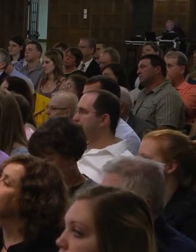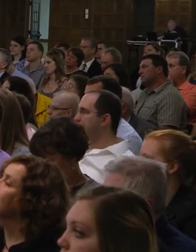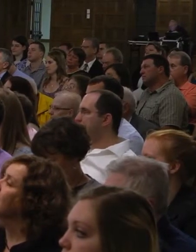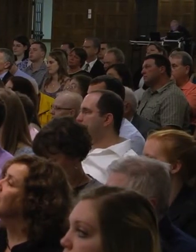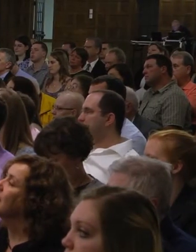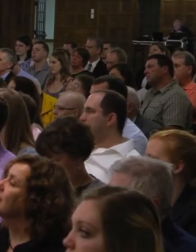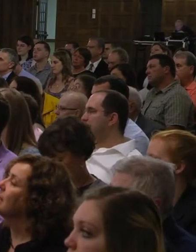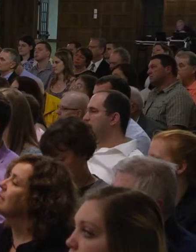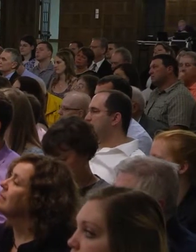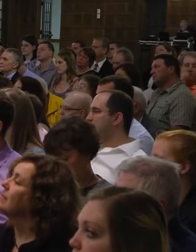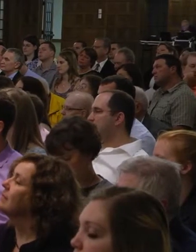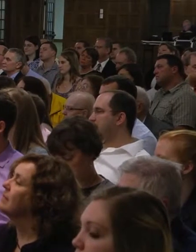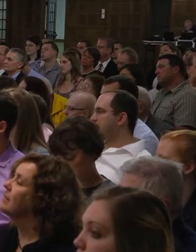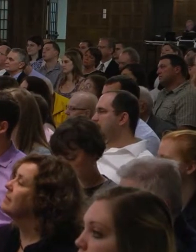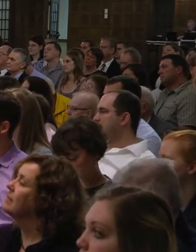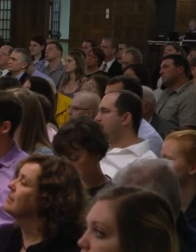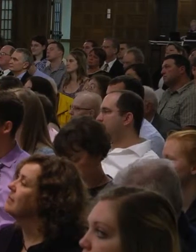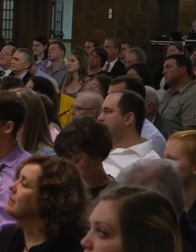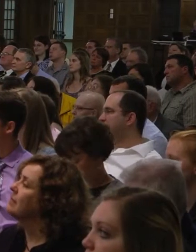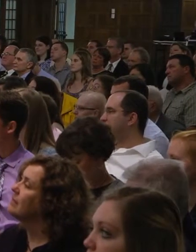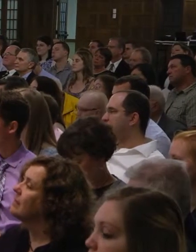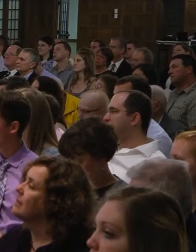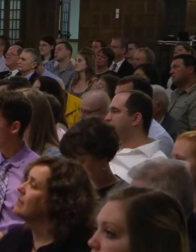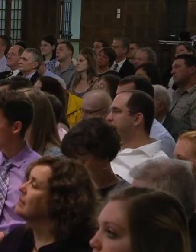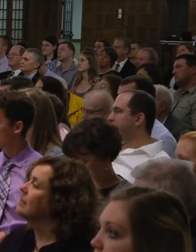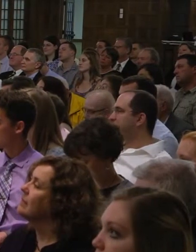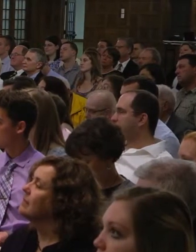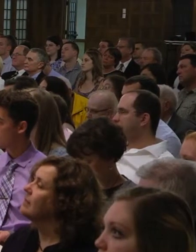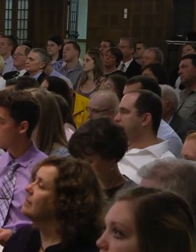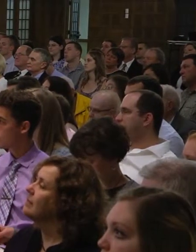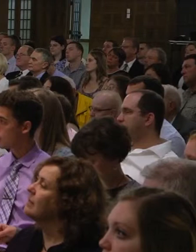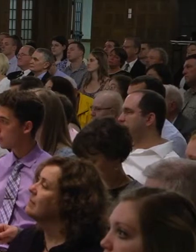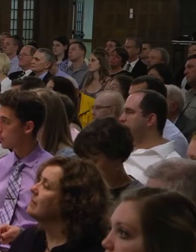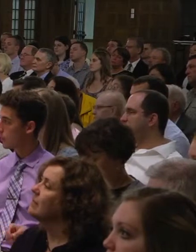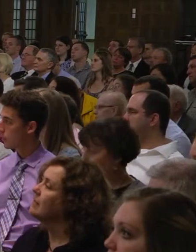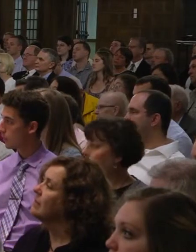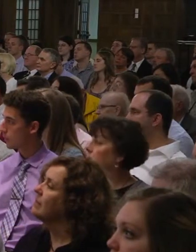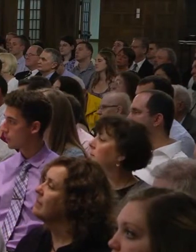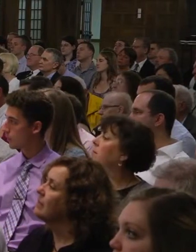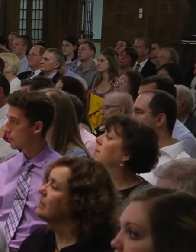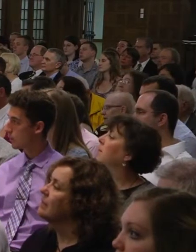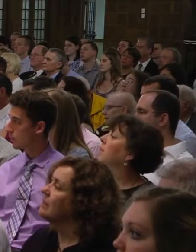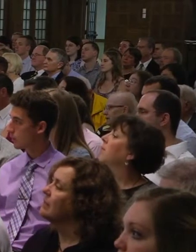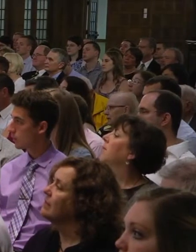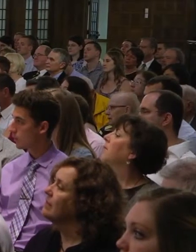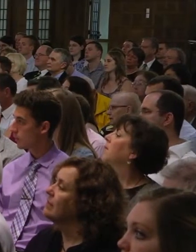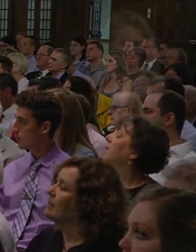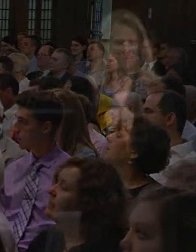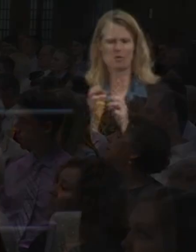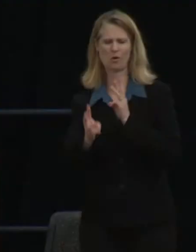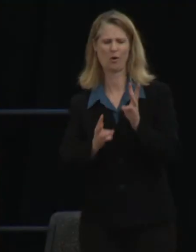in her own words, "Loves people fiercely, "and the world with abandon."